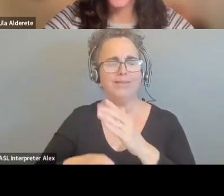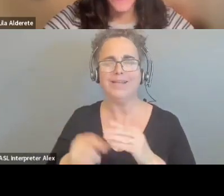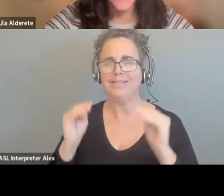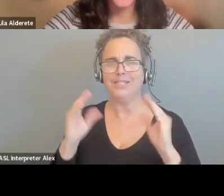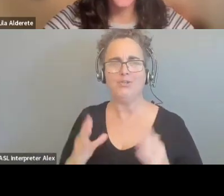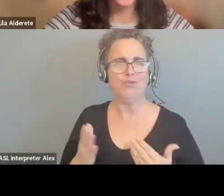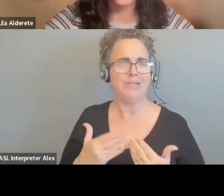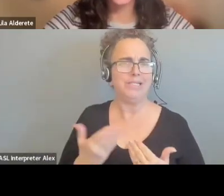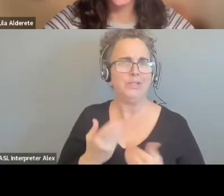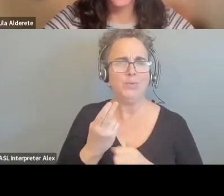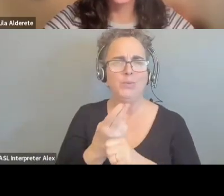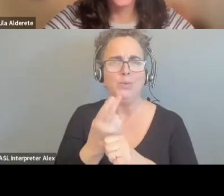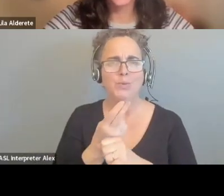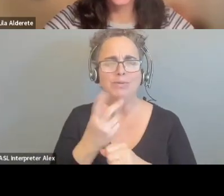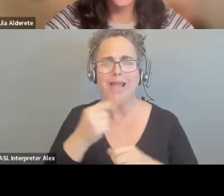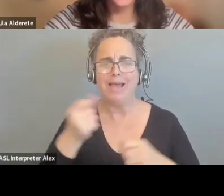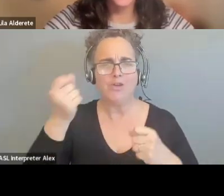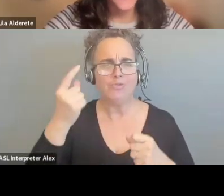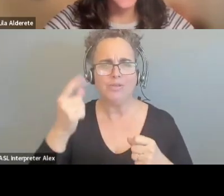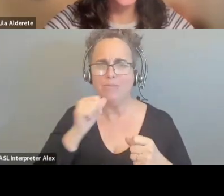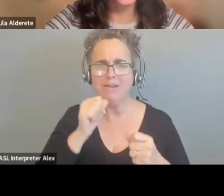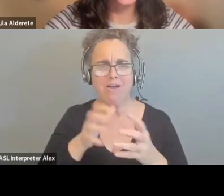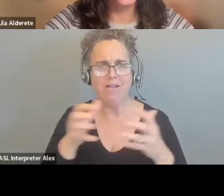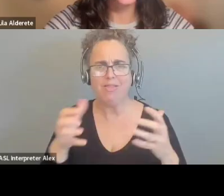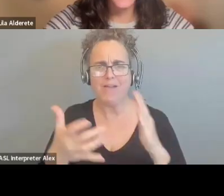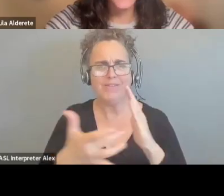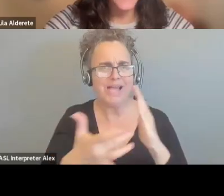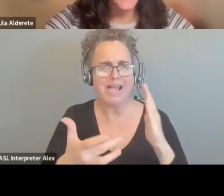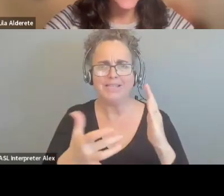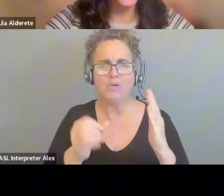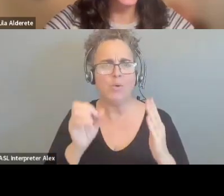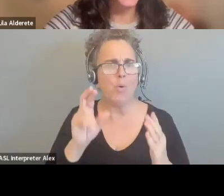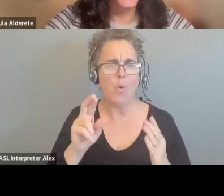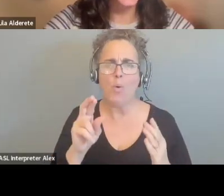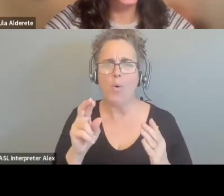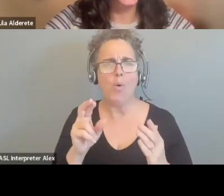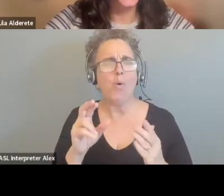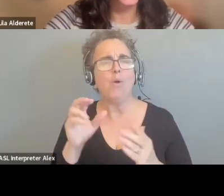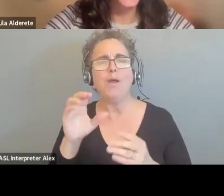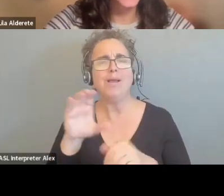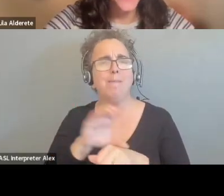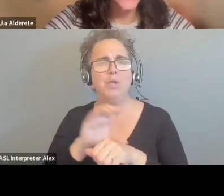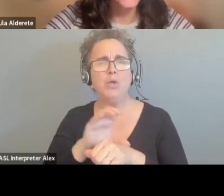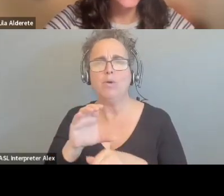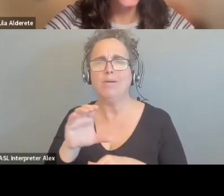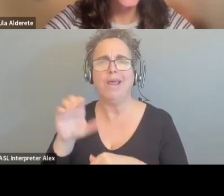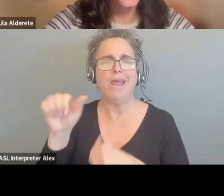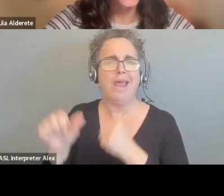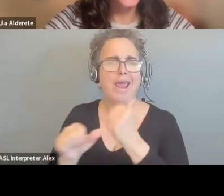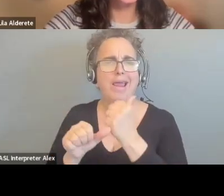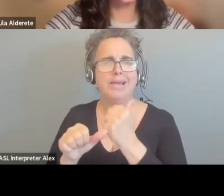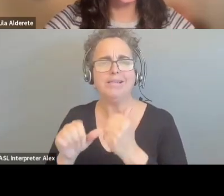and understand without a lot of technical or computer aided design experience in the past.